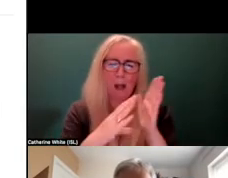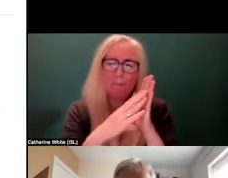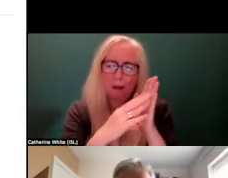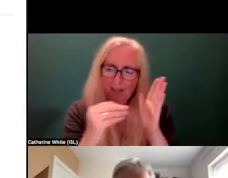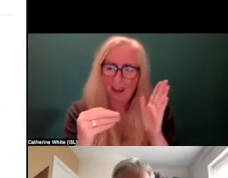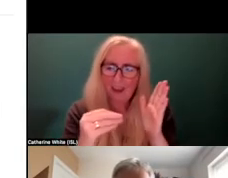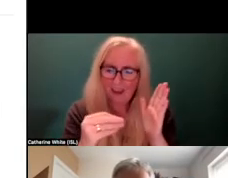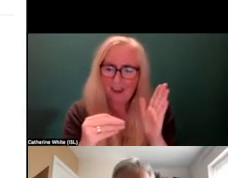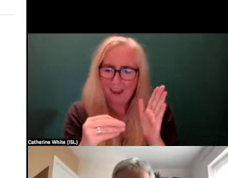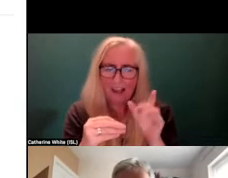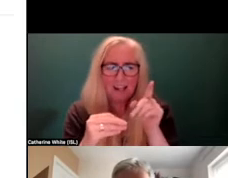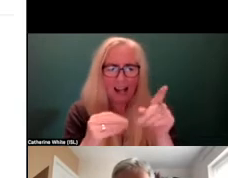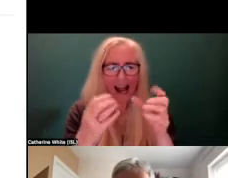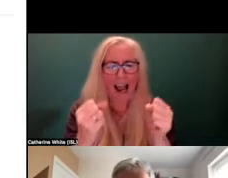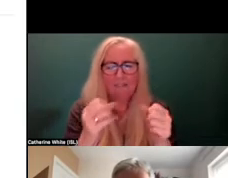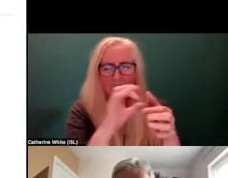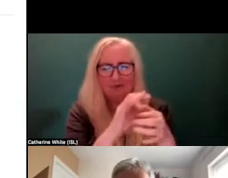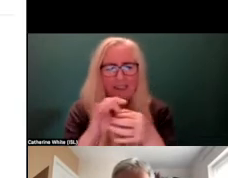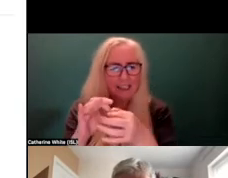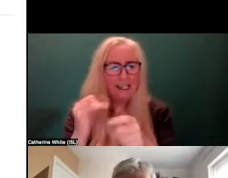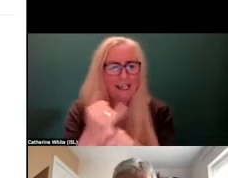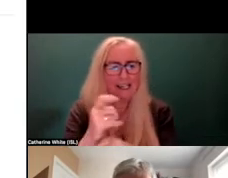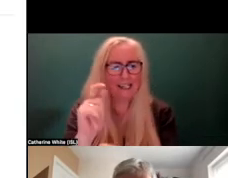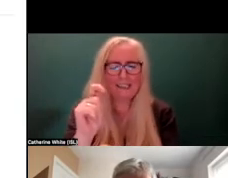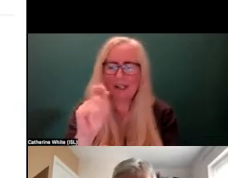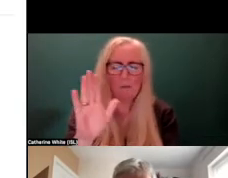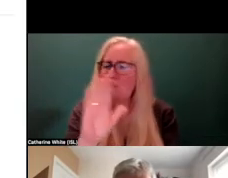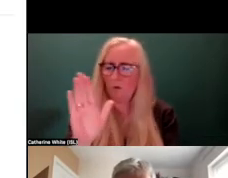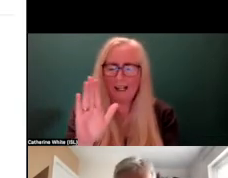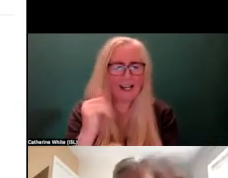That model has been looked at in a very interesting project here in Tipperary --